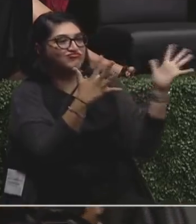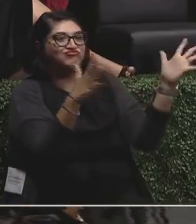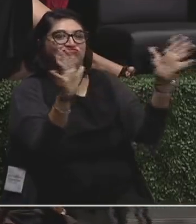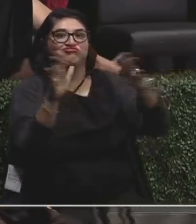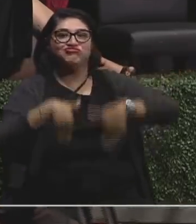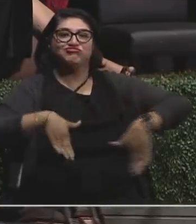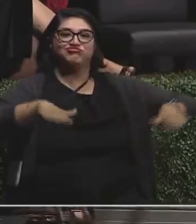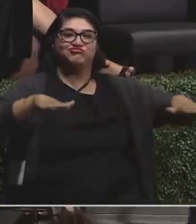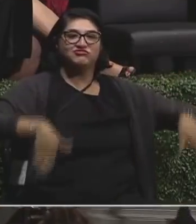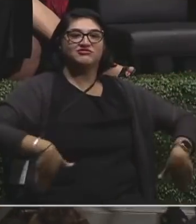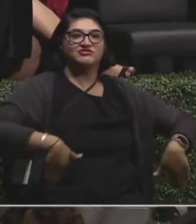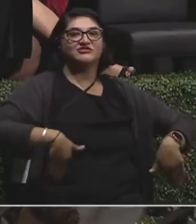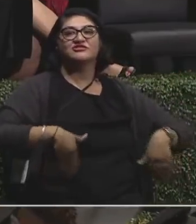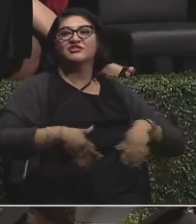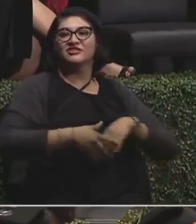SISTERS AND BROTHERS.